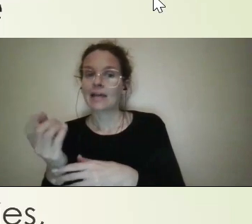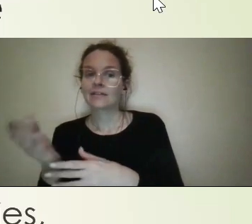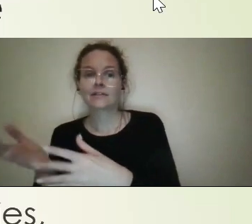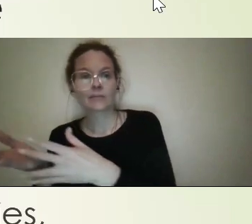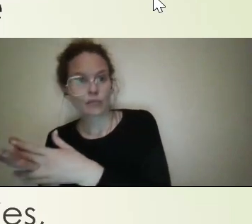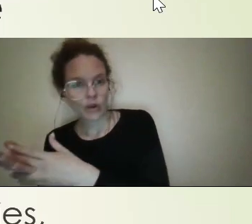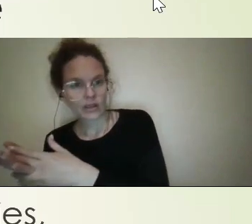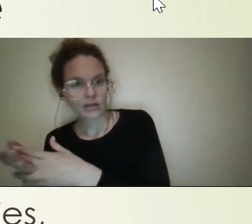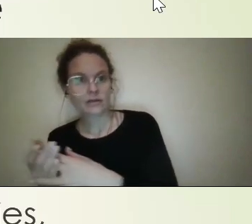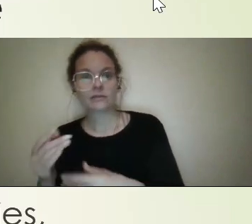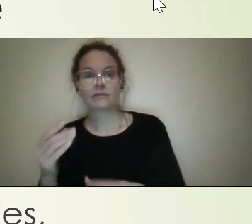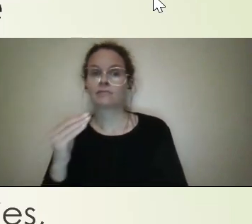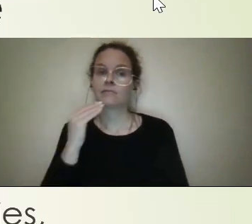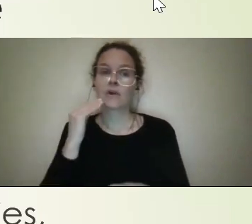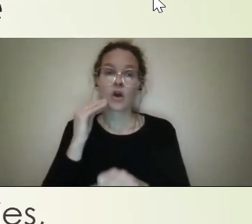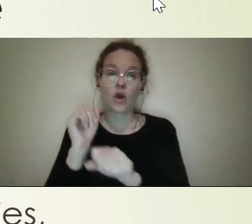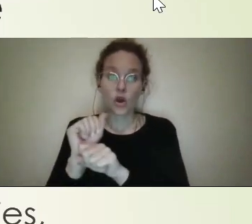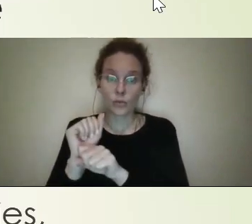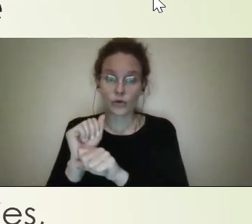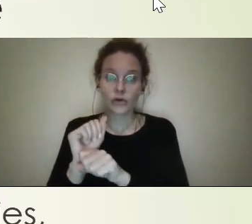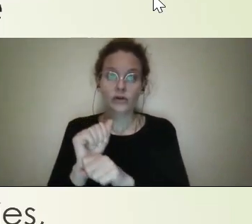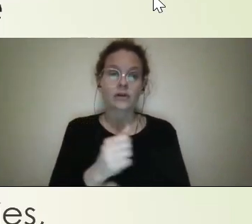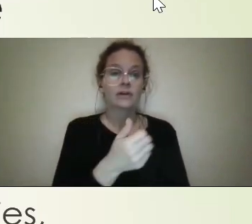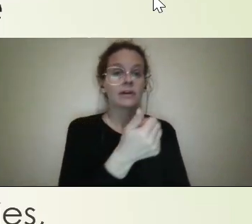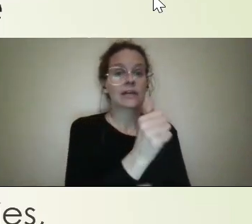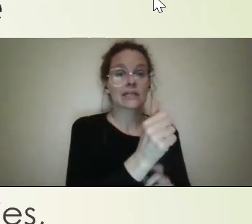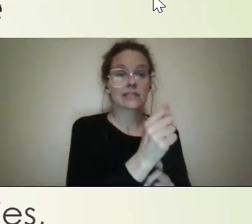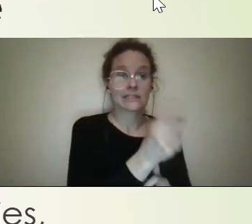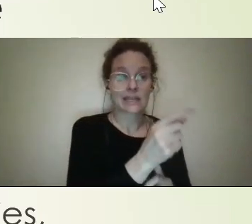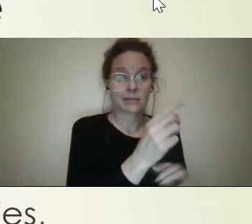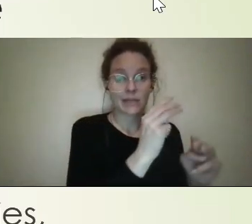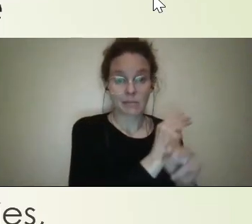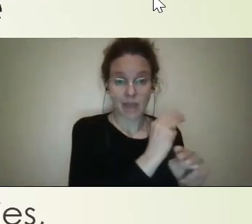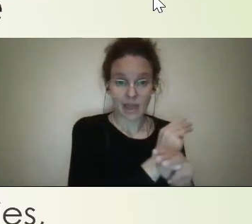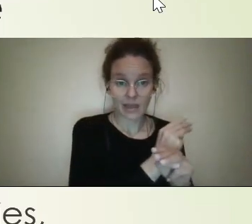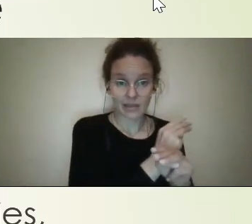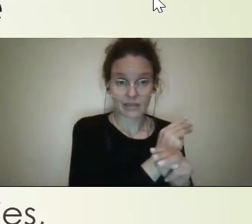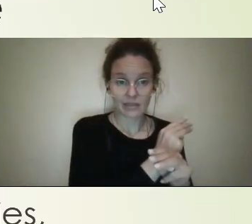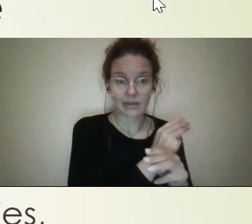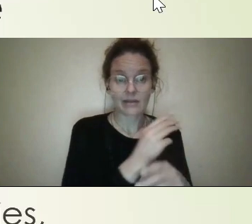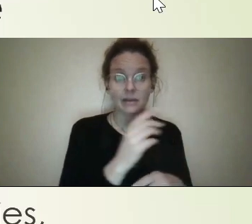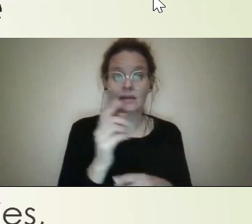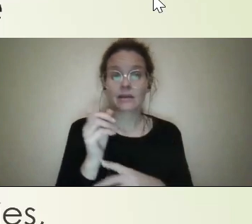homework. They would do 10 minutes of math and then they get a one minute break. Then